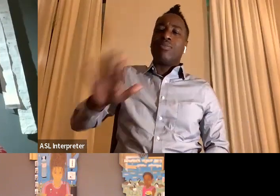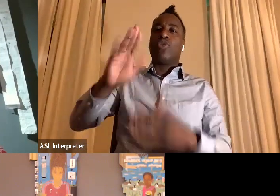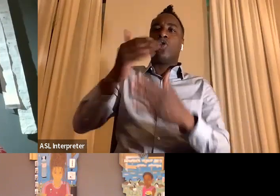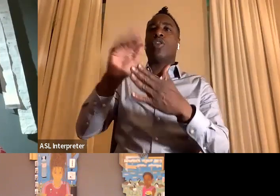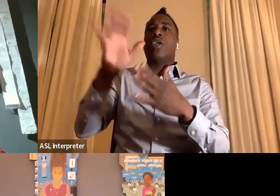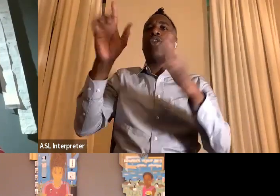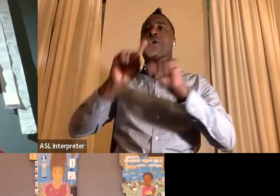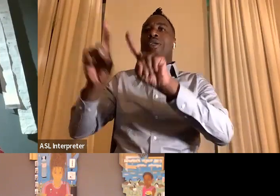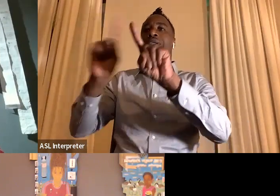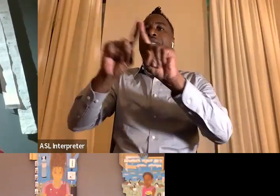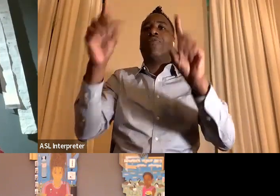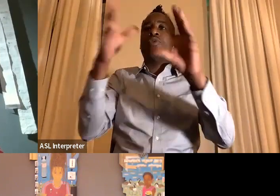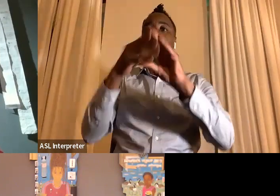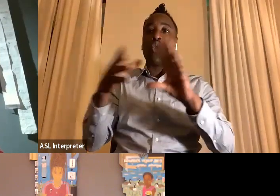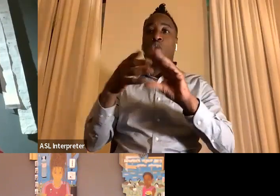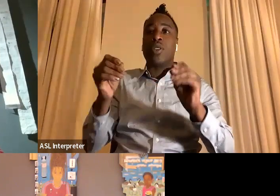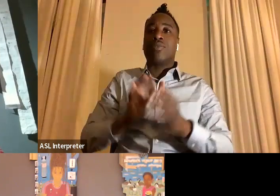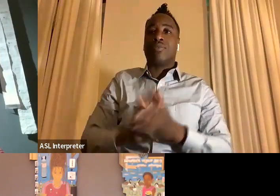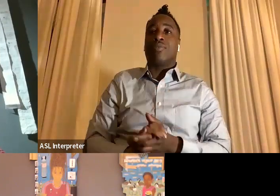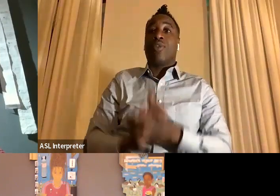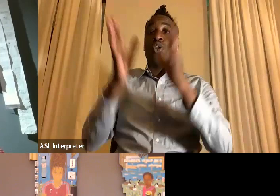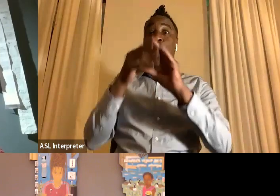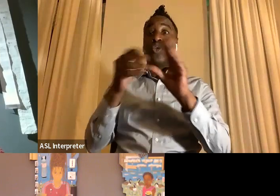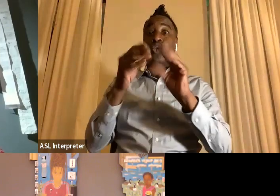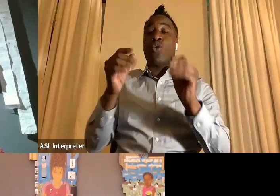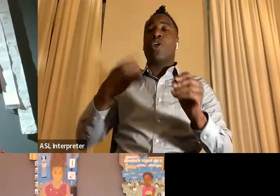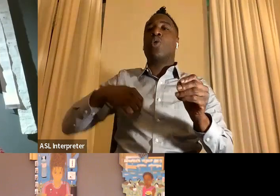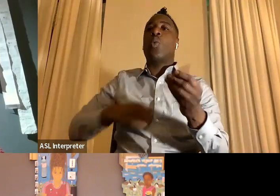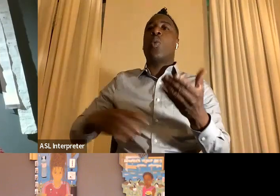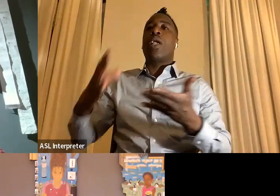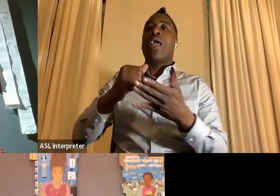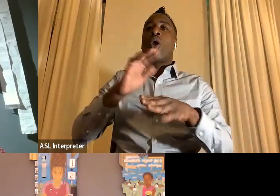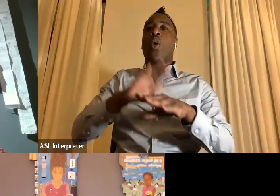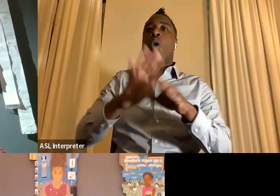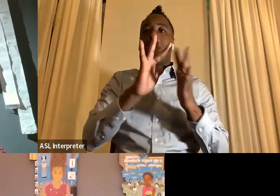And those stories are collected online virtually, and then also in person,